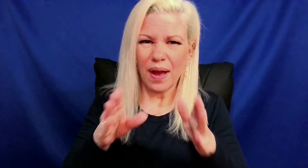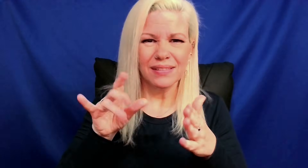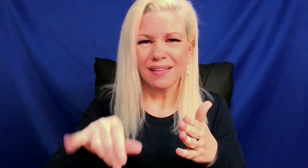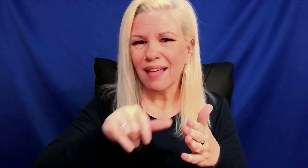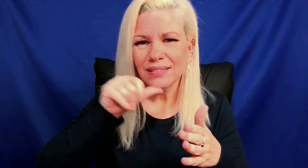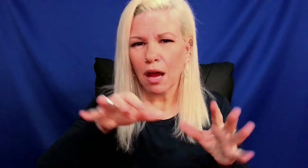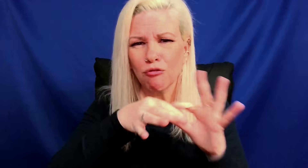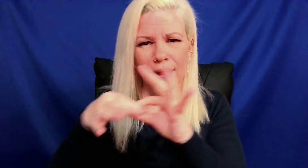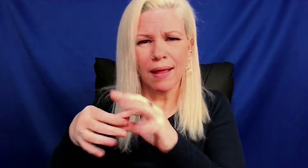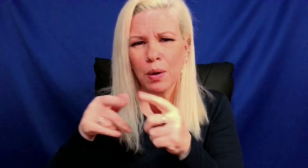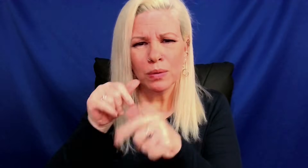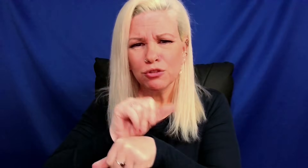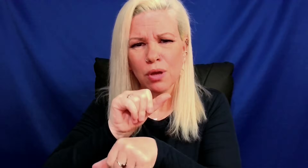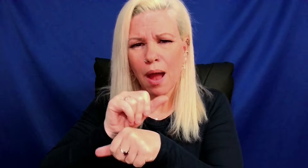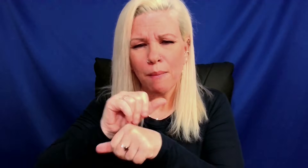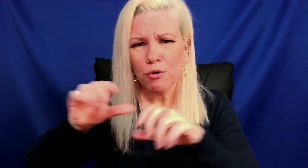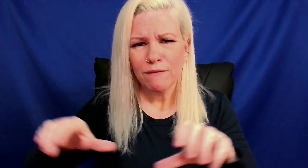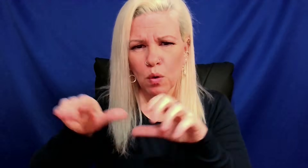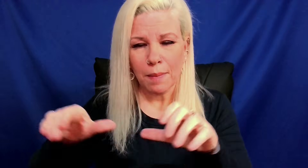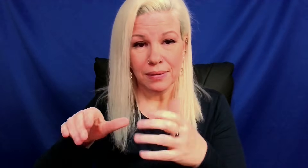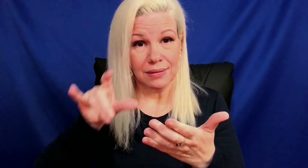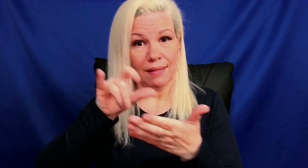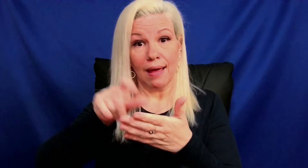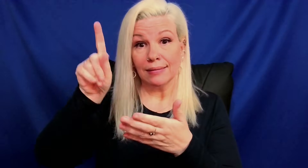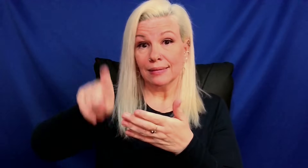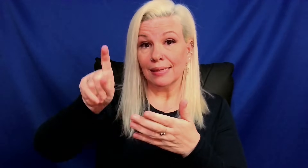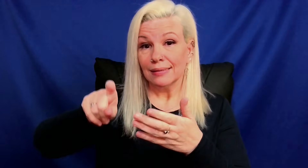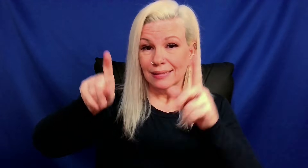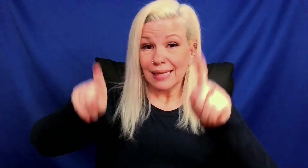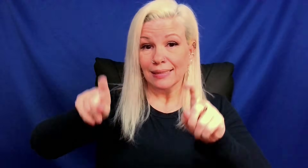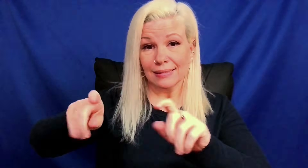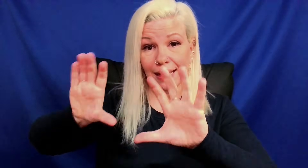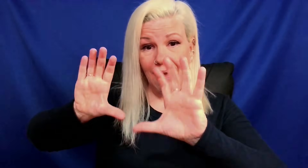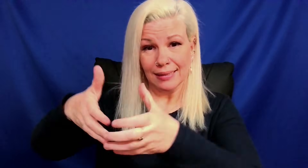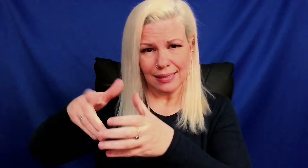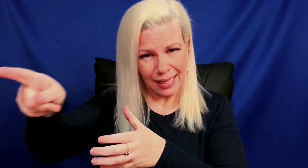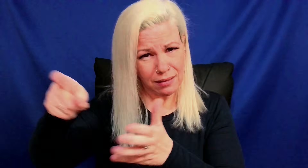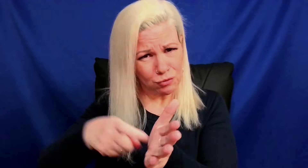the testing entity is required to investigate and correct the problem.